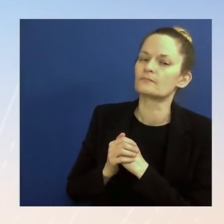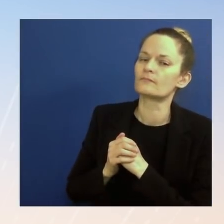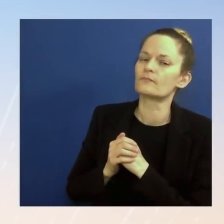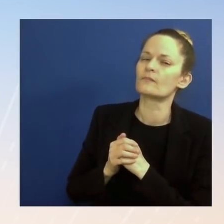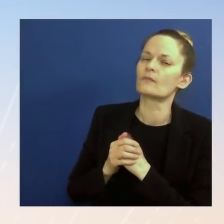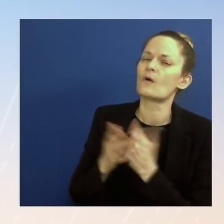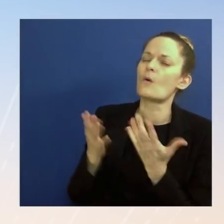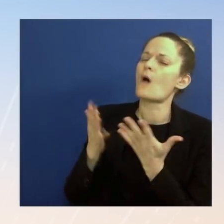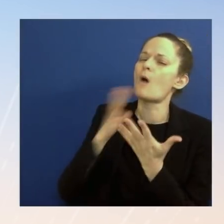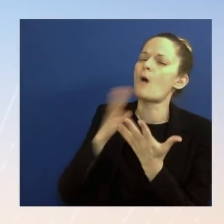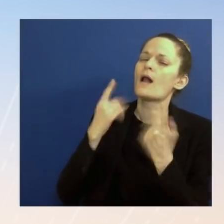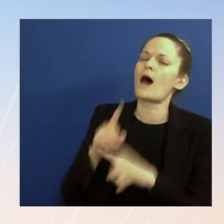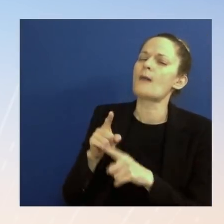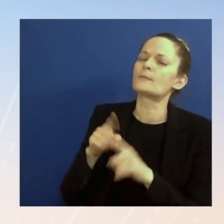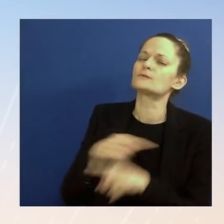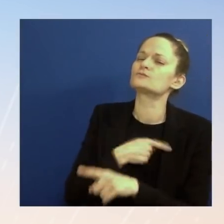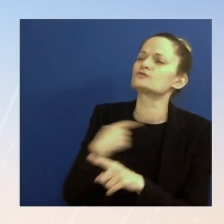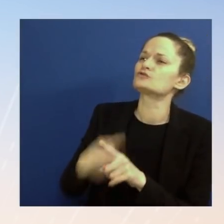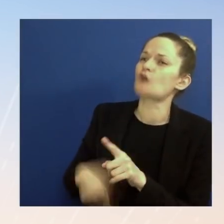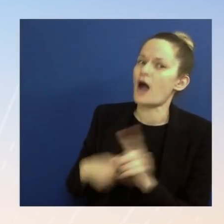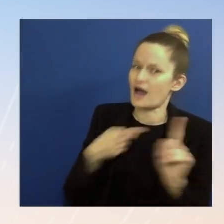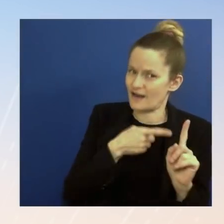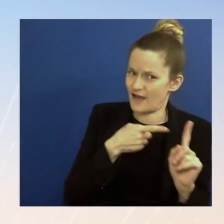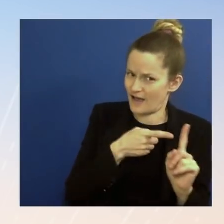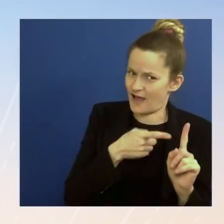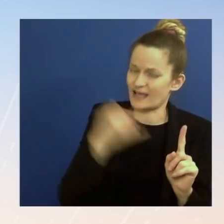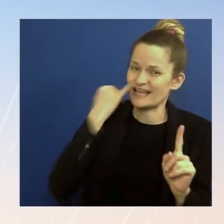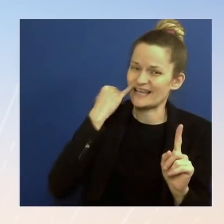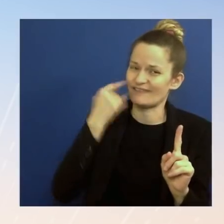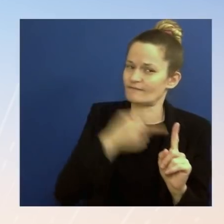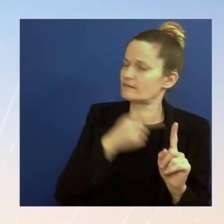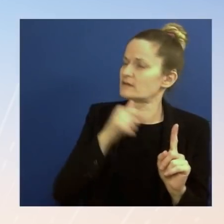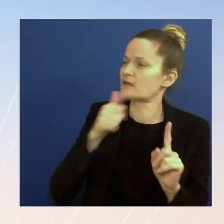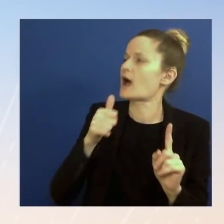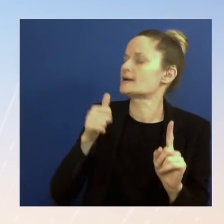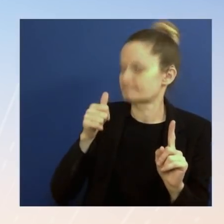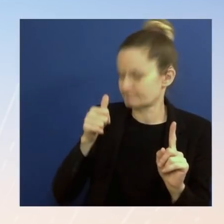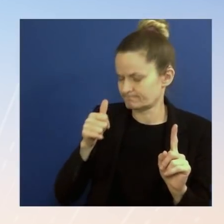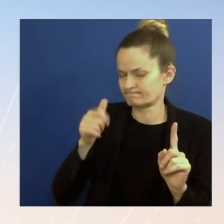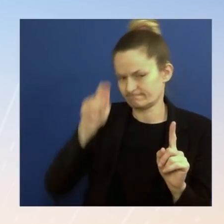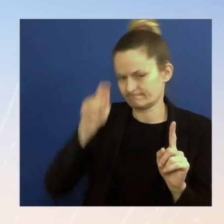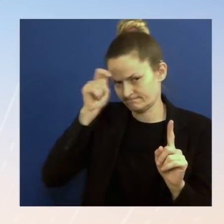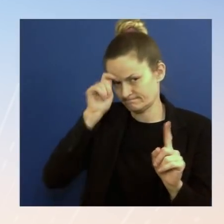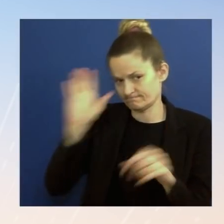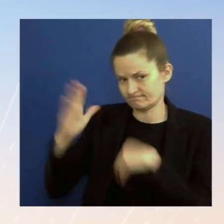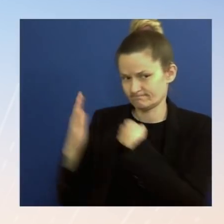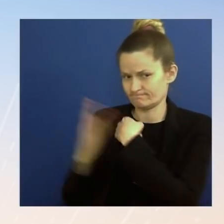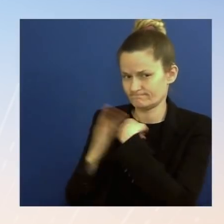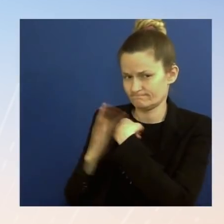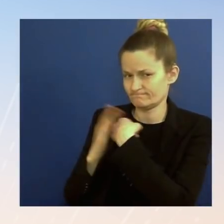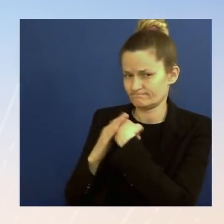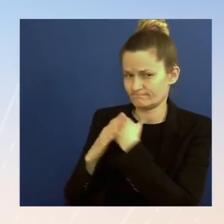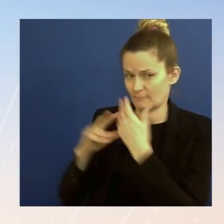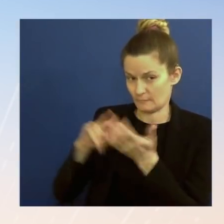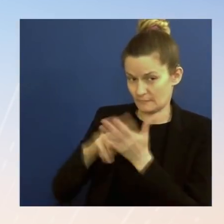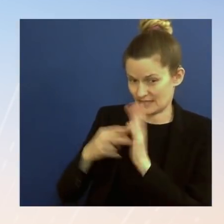would you say, like you've said with Russia, that "everything is on the table," including ending trade negotiations, sanctions?